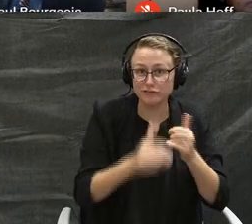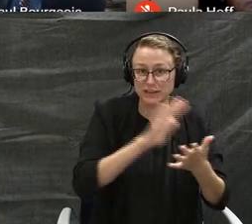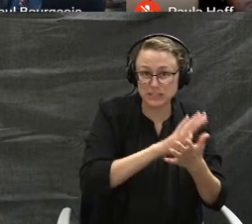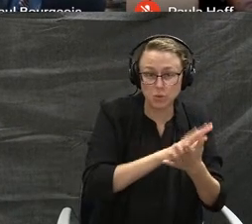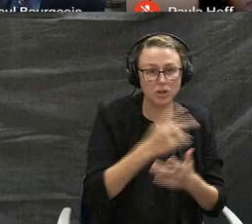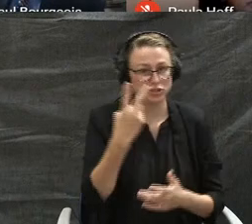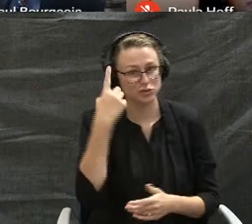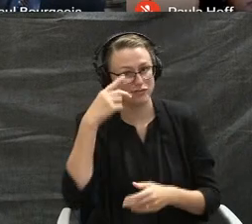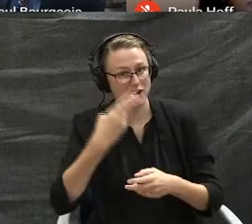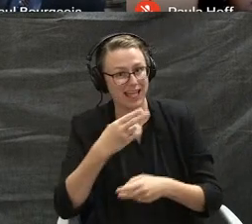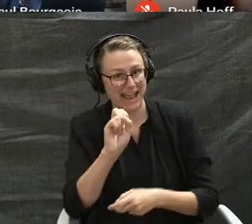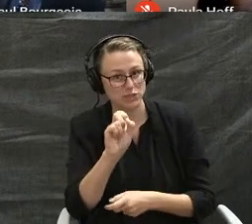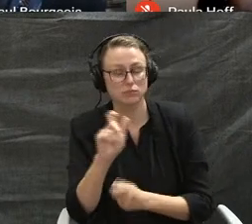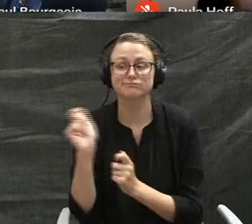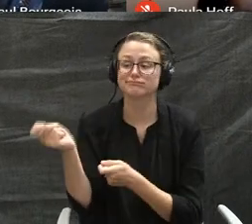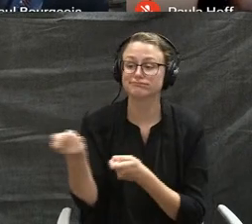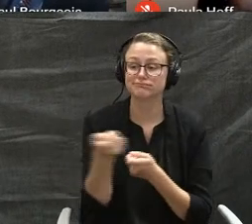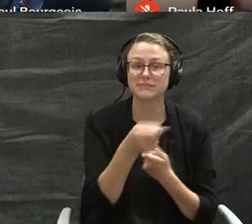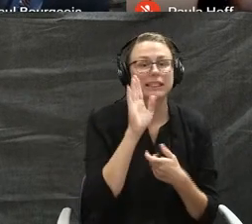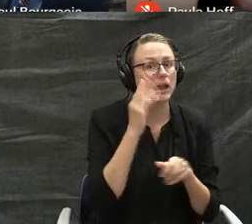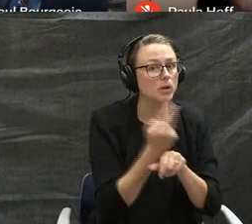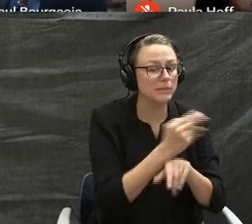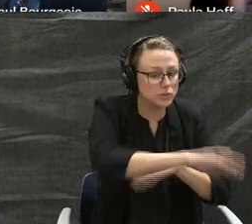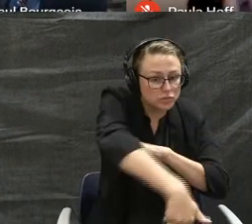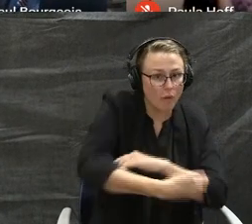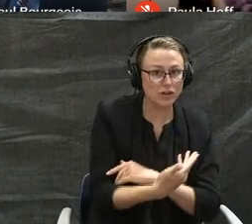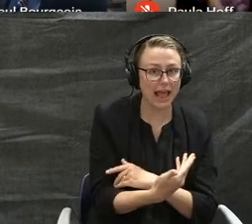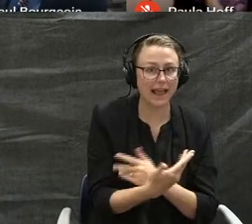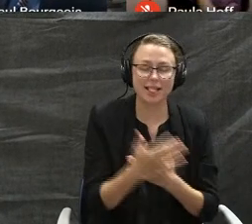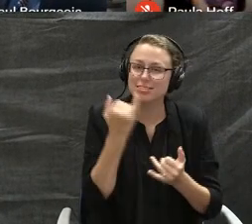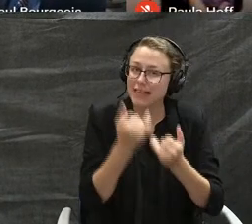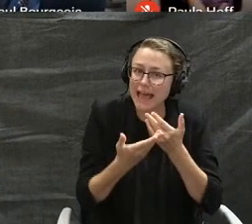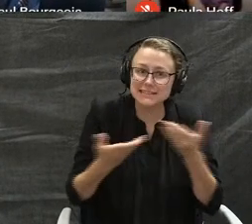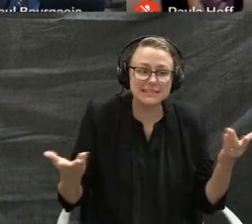school. These will be used at night, last thing after all the